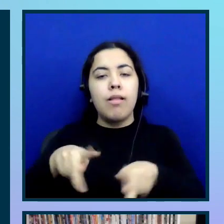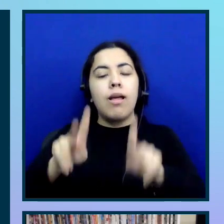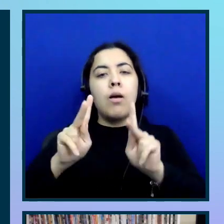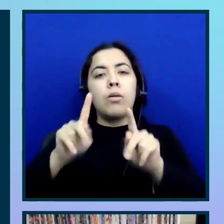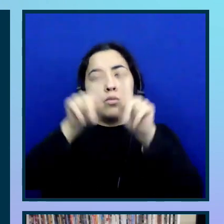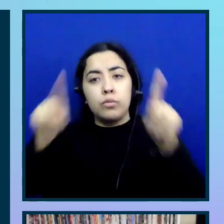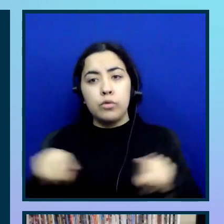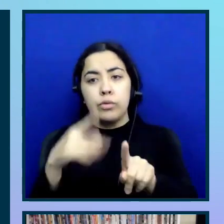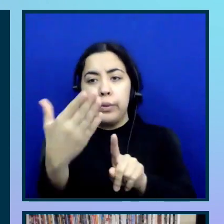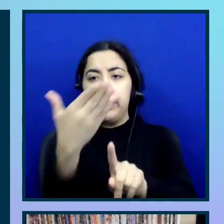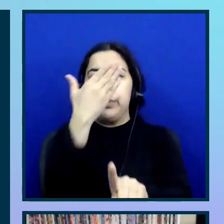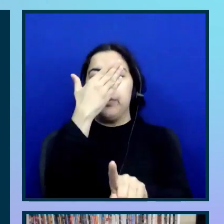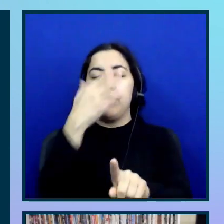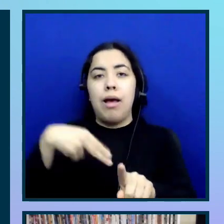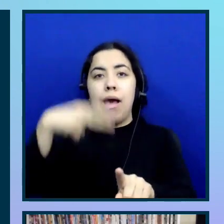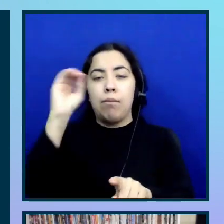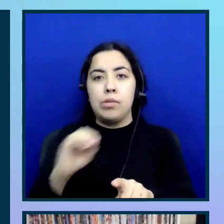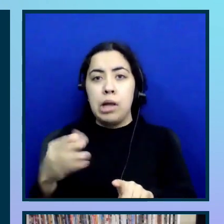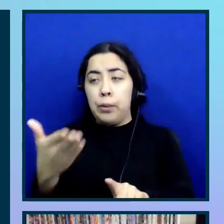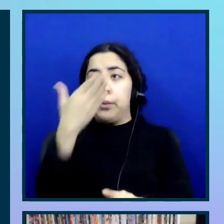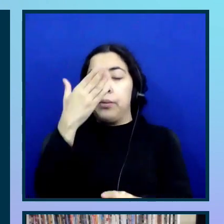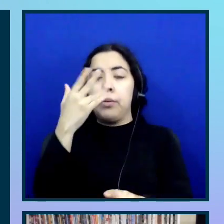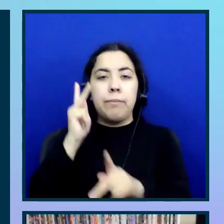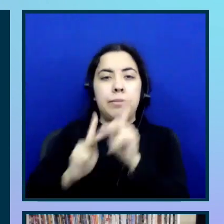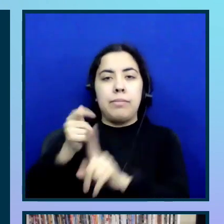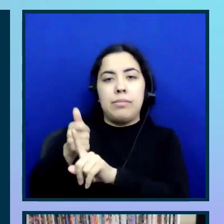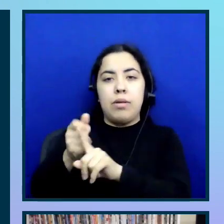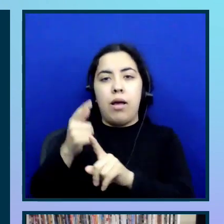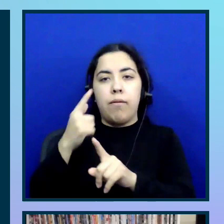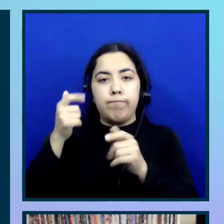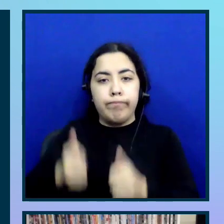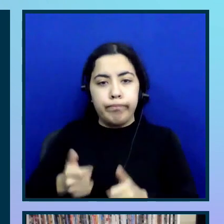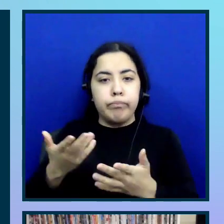for people with low vision. There's also voice dictation software, which allows people